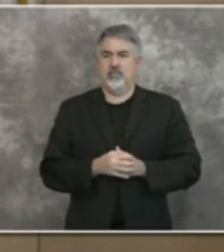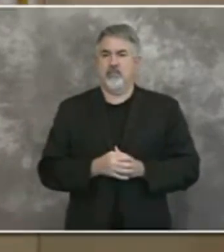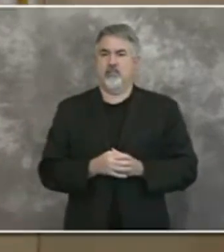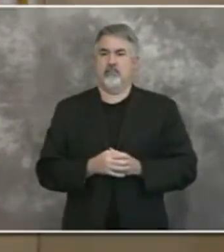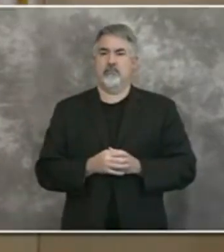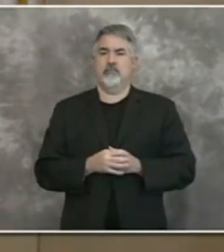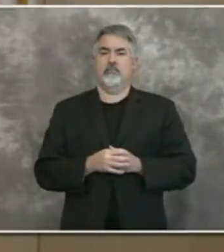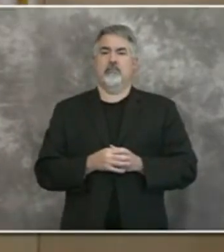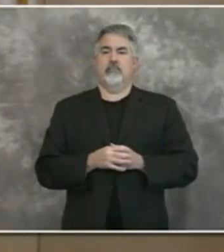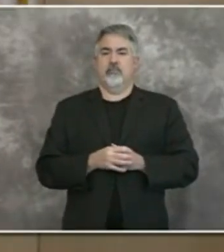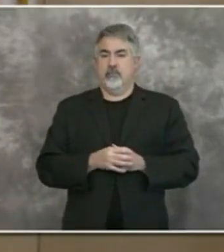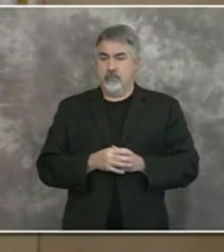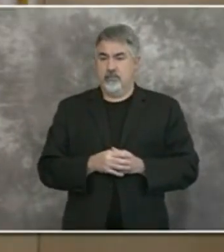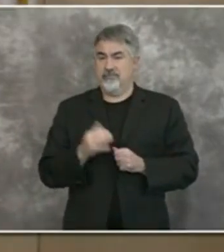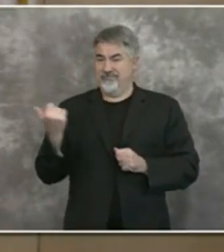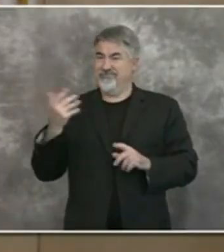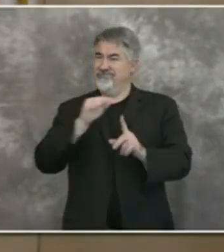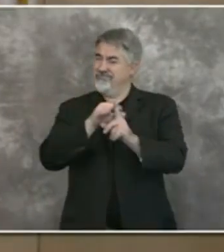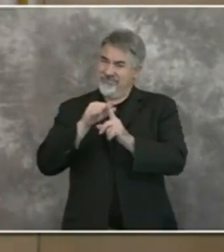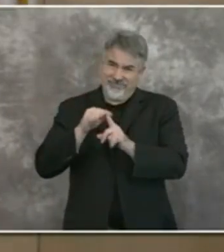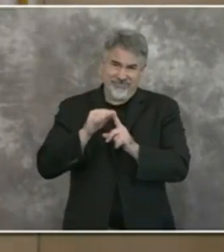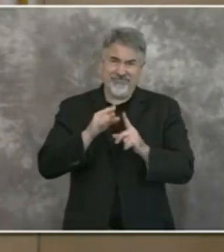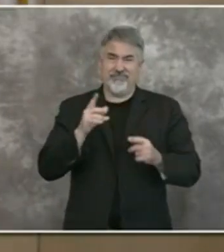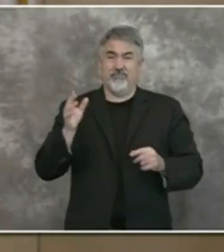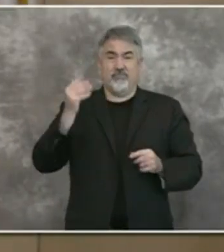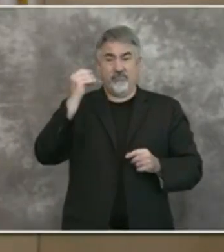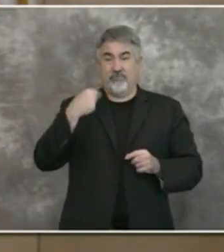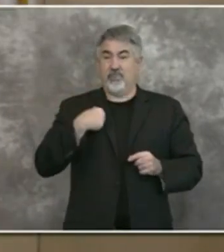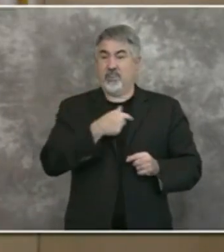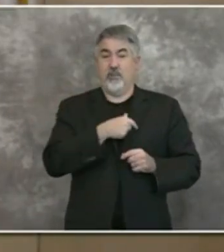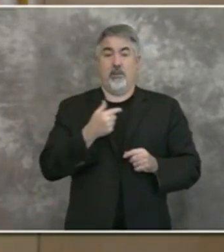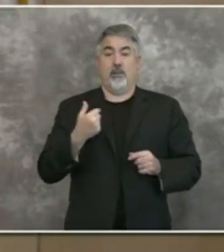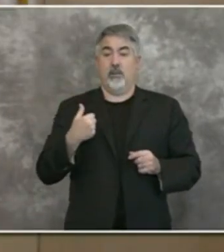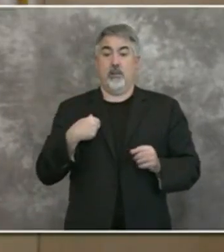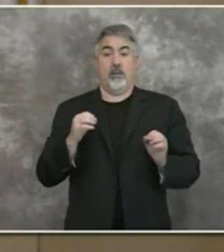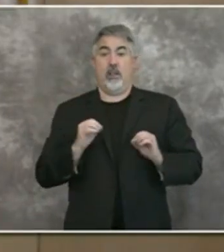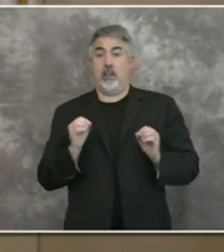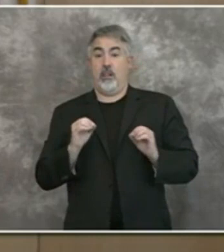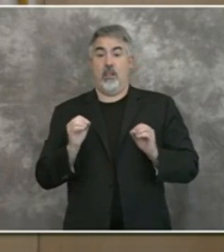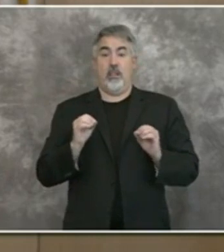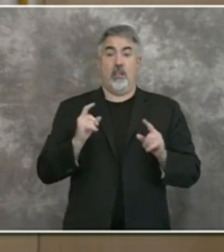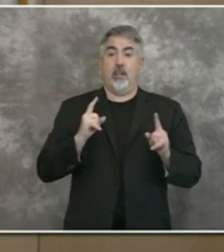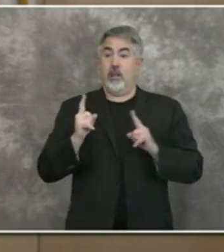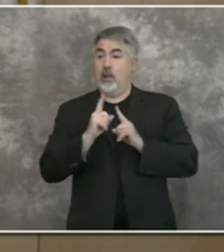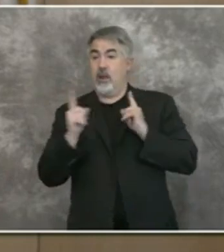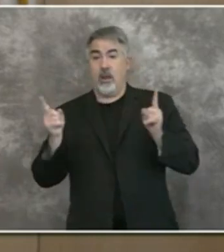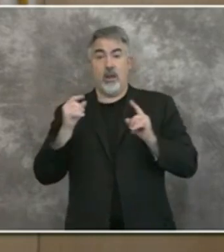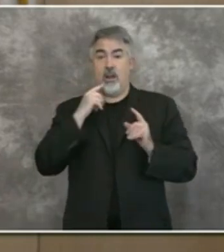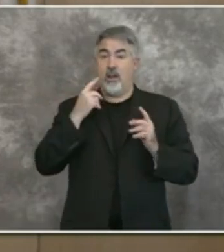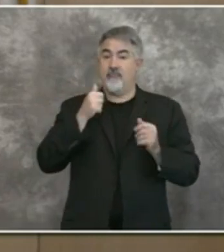IS ON OUR WEBSITE. I ALSO WANT TO REMIND THE PUBLIC HAD WE